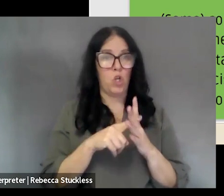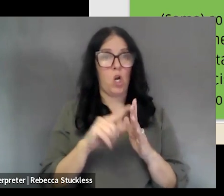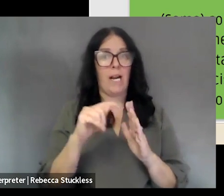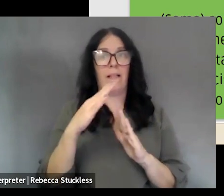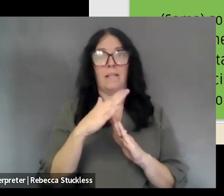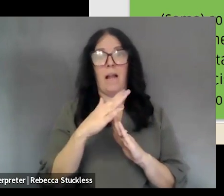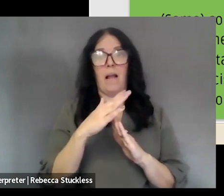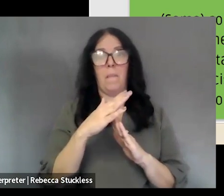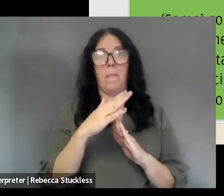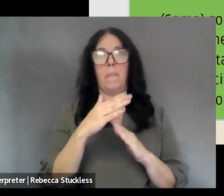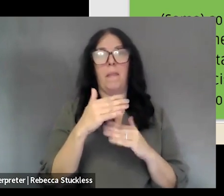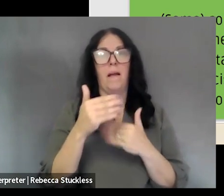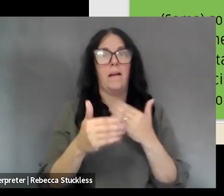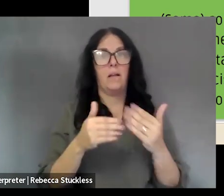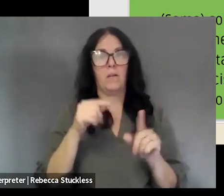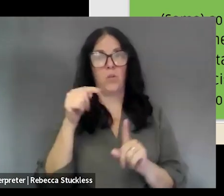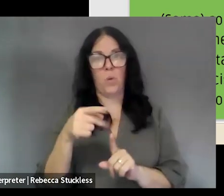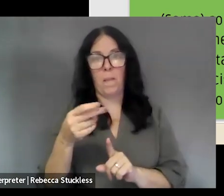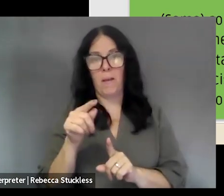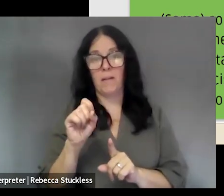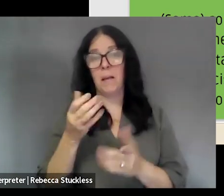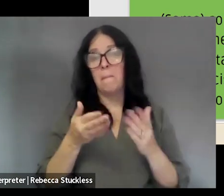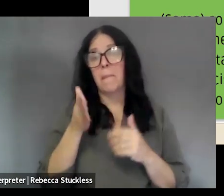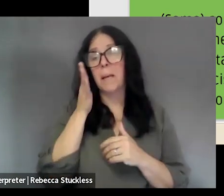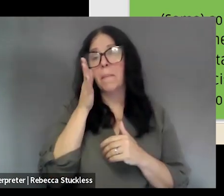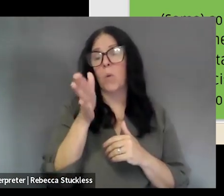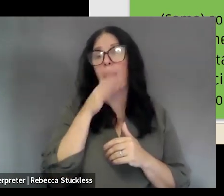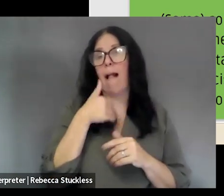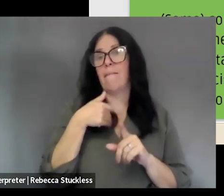and I wonder if we will get to a time where perhaps we start at the ground level and work